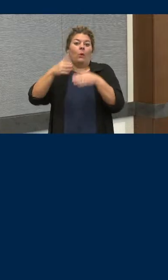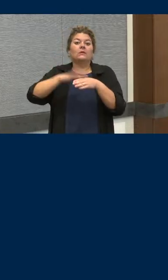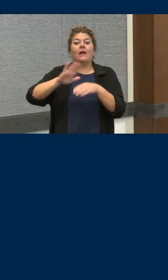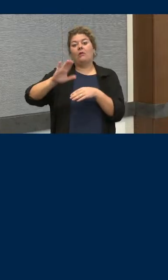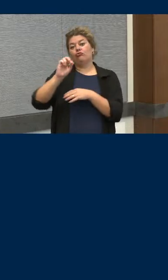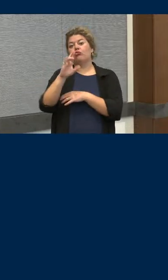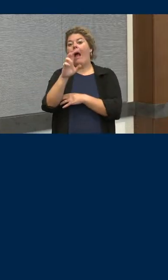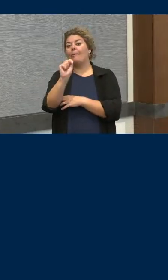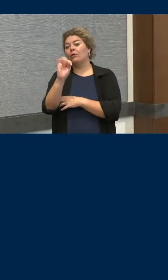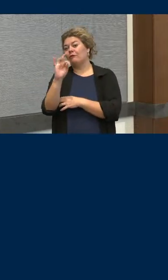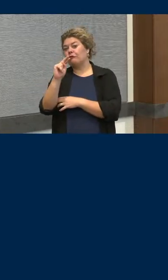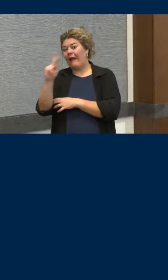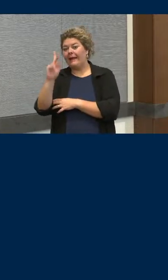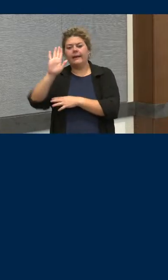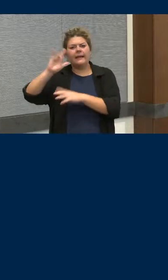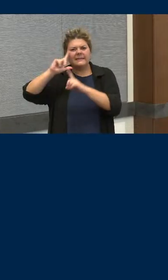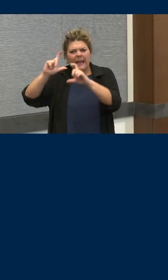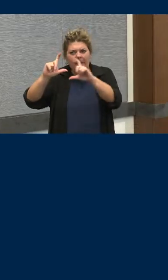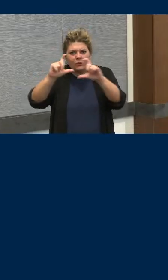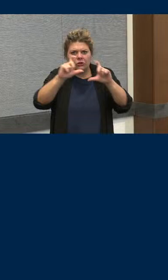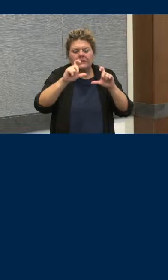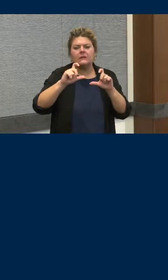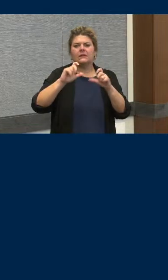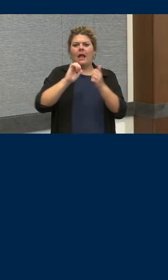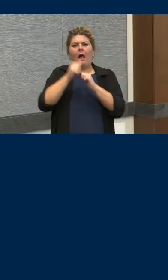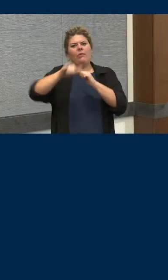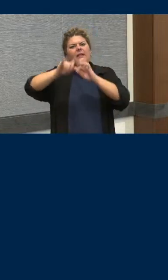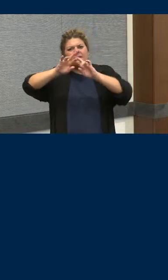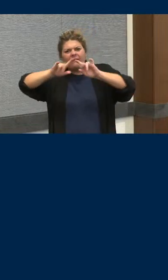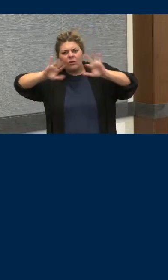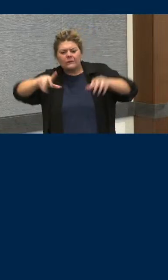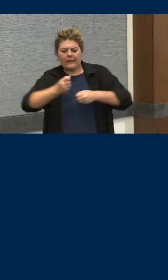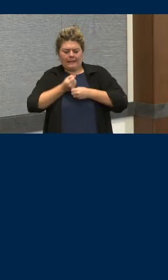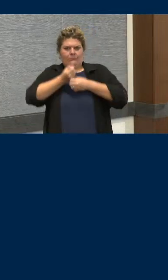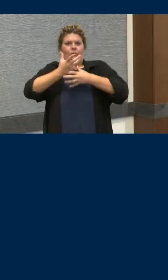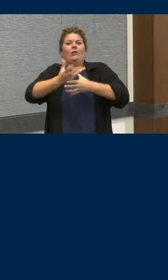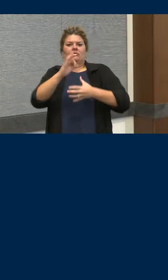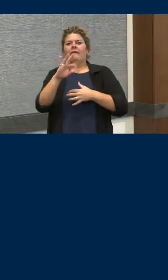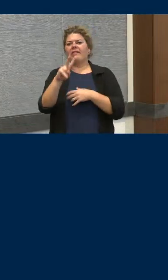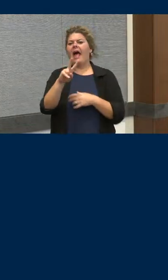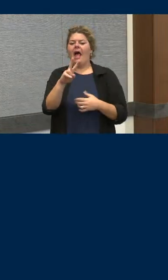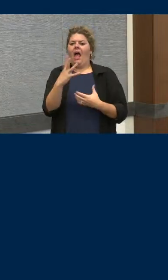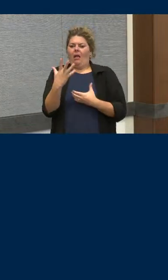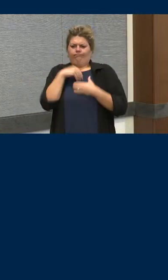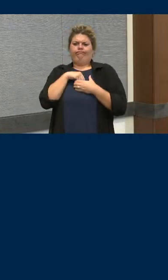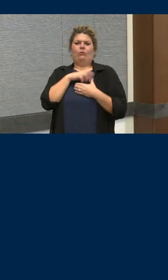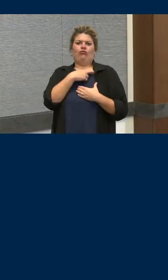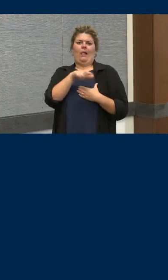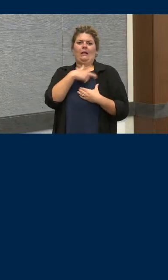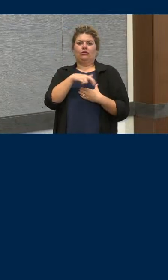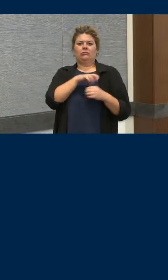captured the diverse expressions of vernacular religion across the United States.